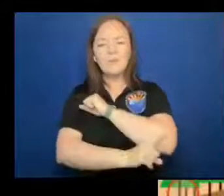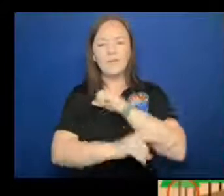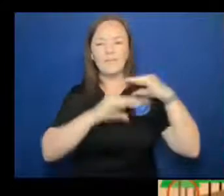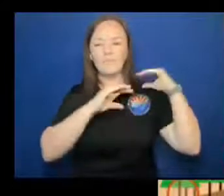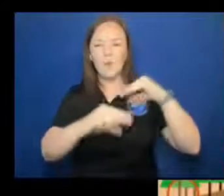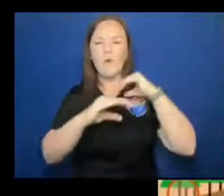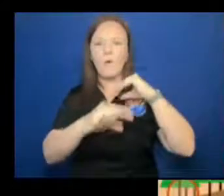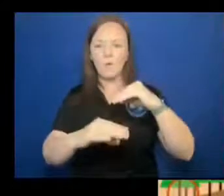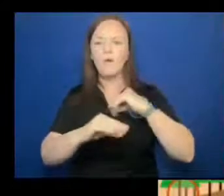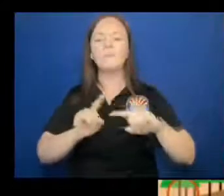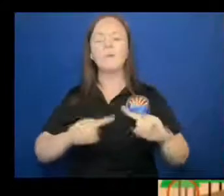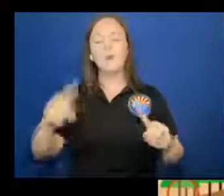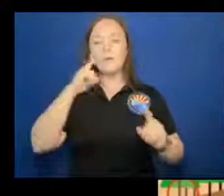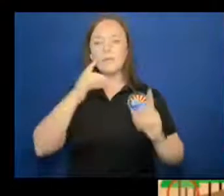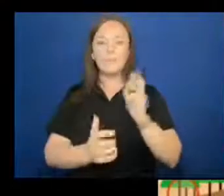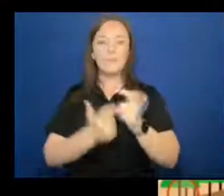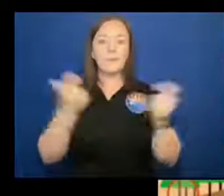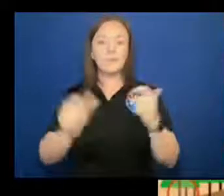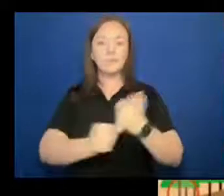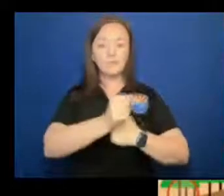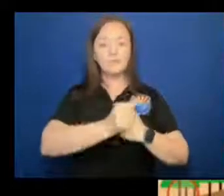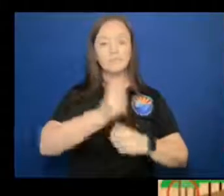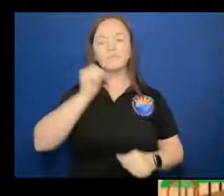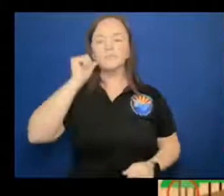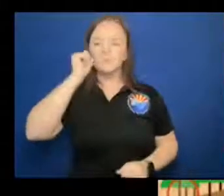AND THIS IS A CLASSIC MONSOONAL PATTERN FOR NEW MEXICO